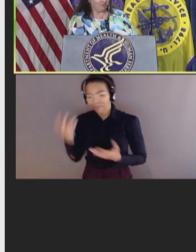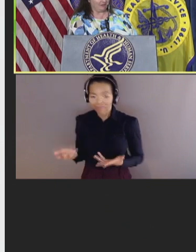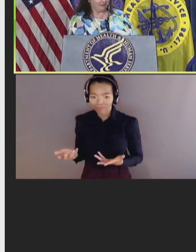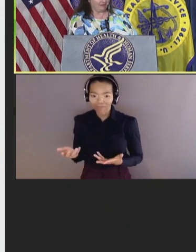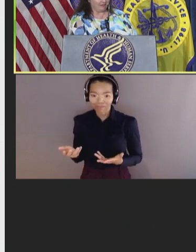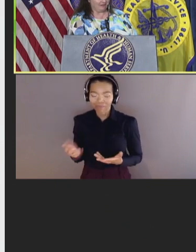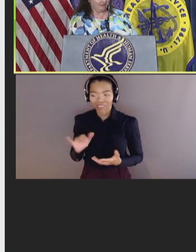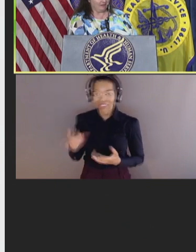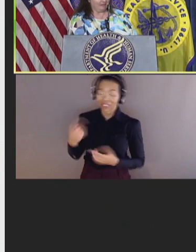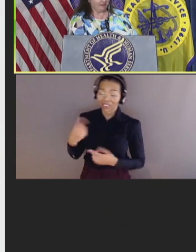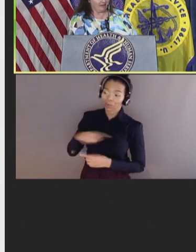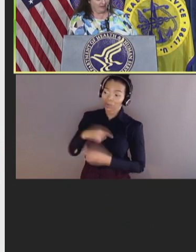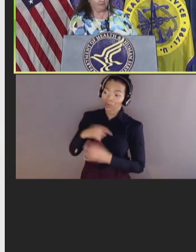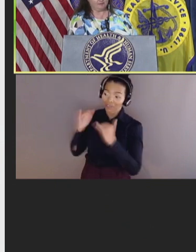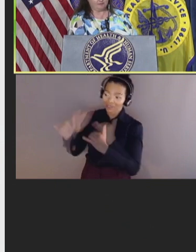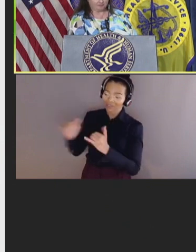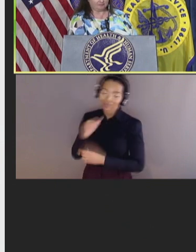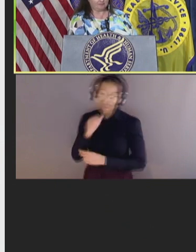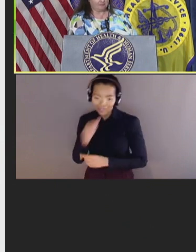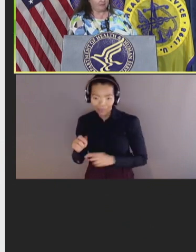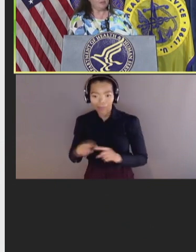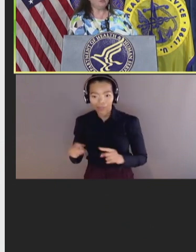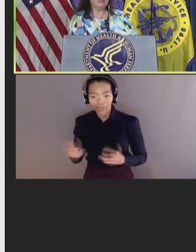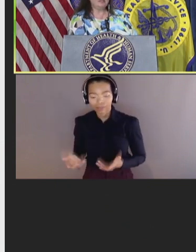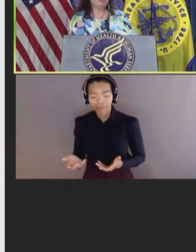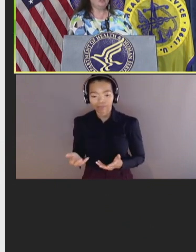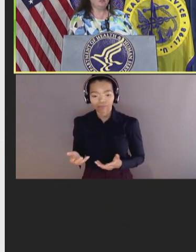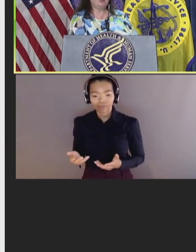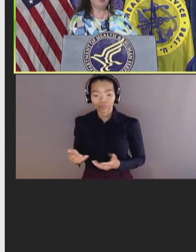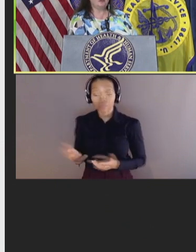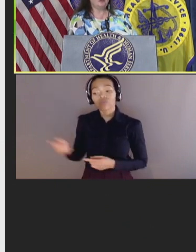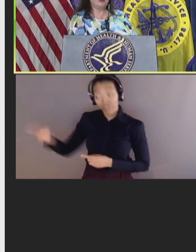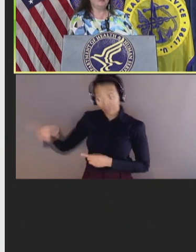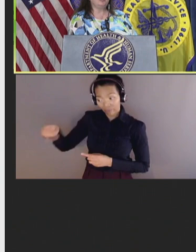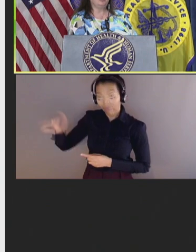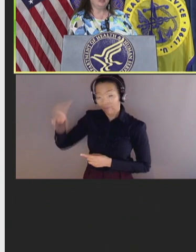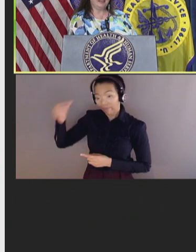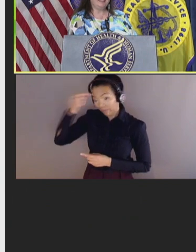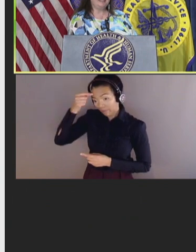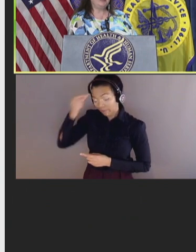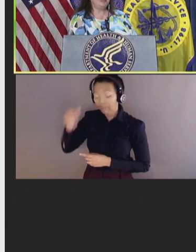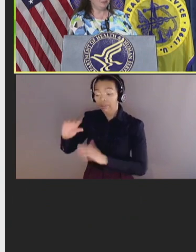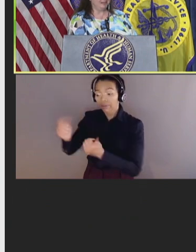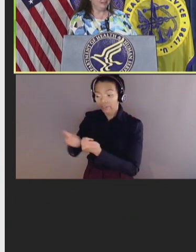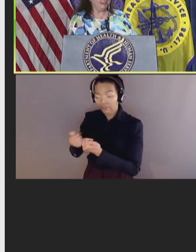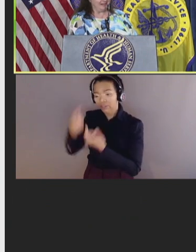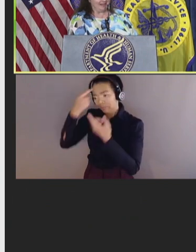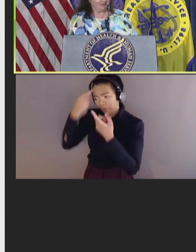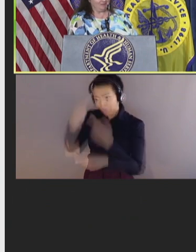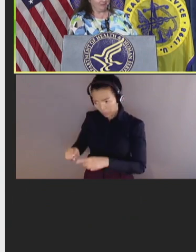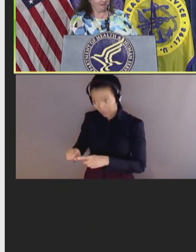but we -- they have agreed to look at it, which is great. And hopefully, we can come